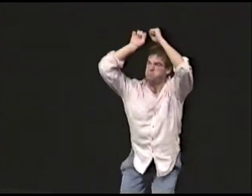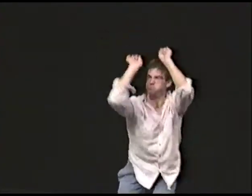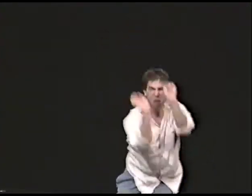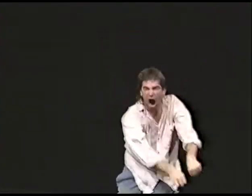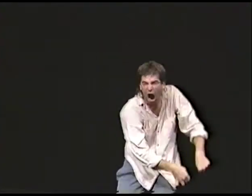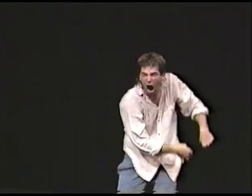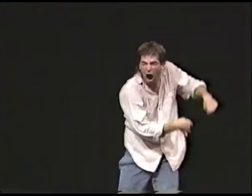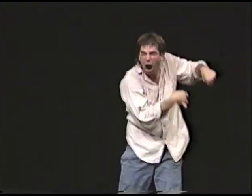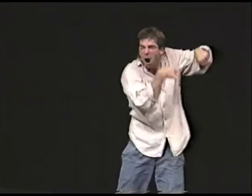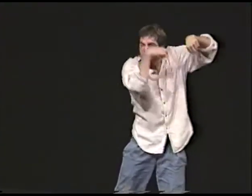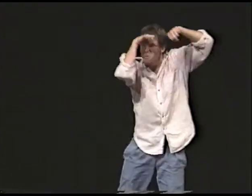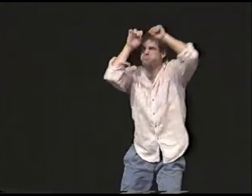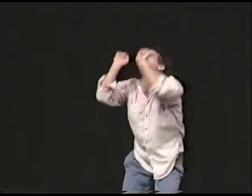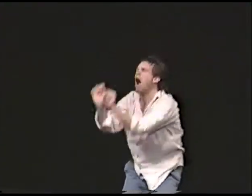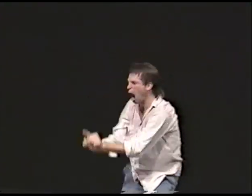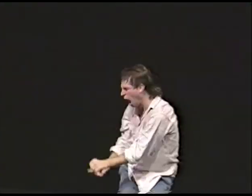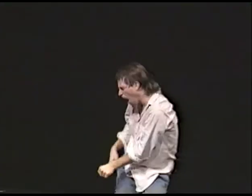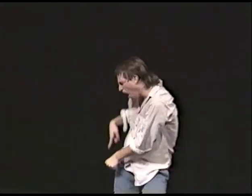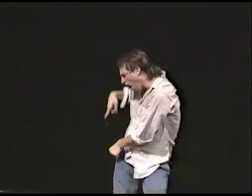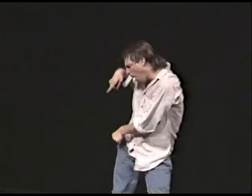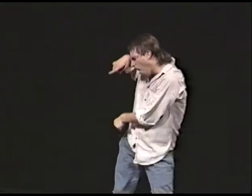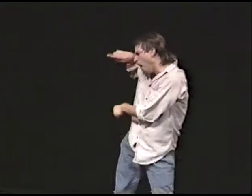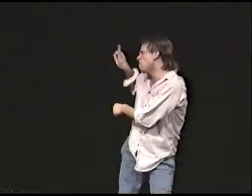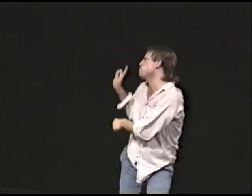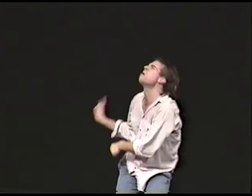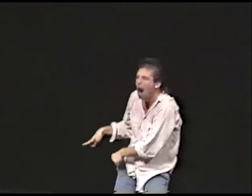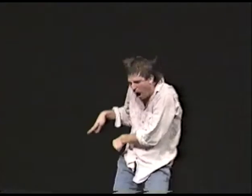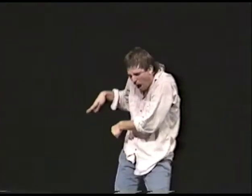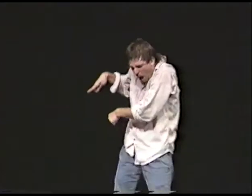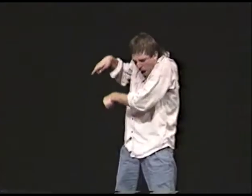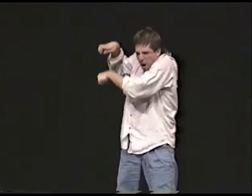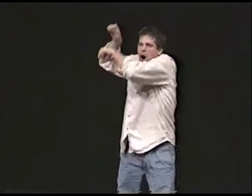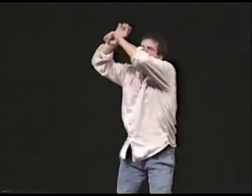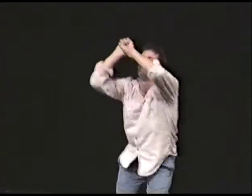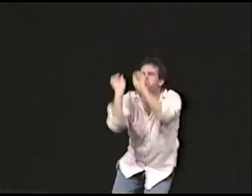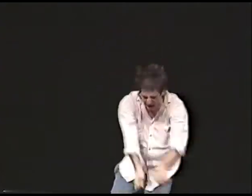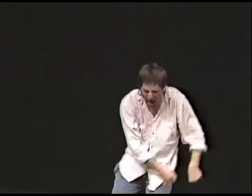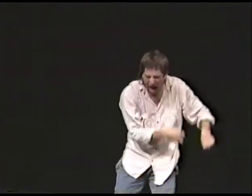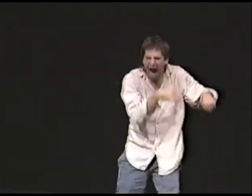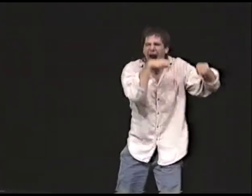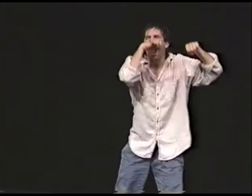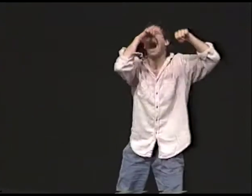Charlie running through grass. [MAKES FRISBEE SOUND]